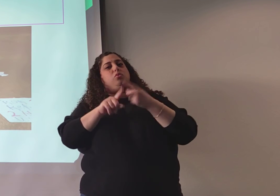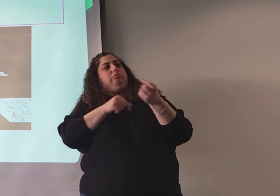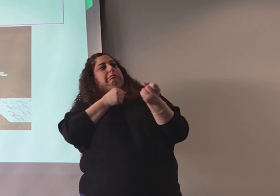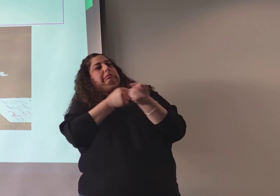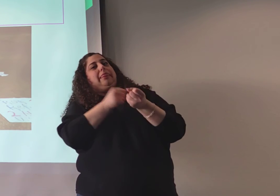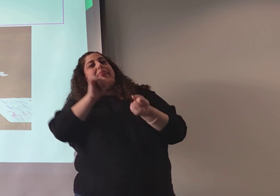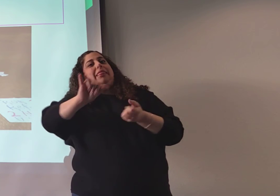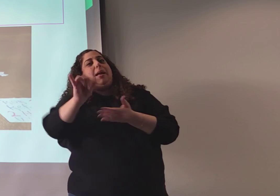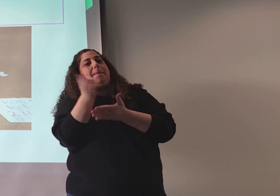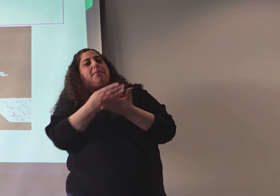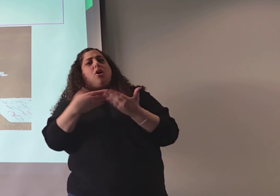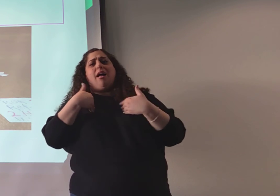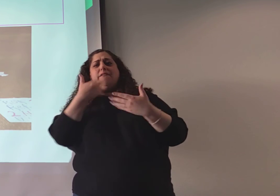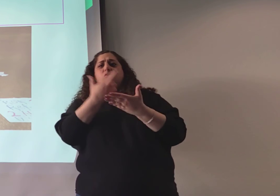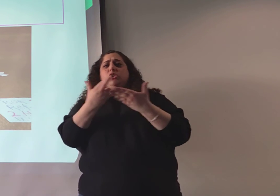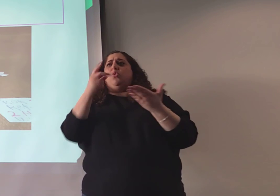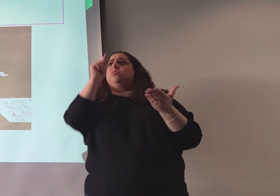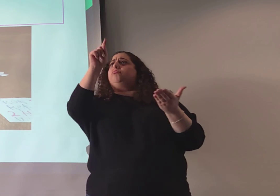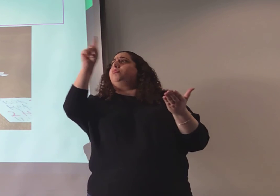And this person is on disability right now.